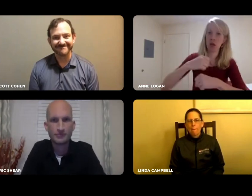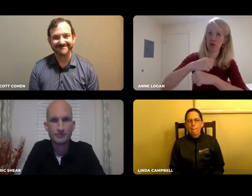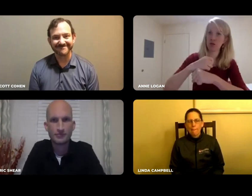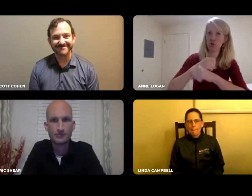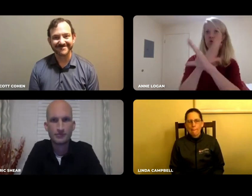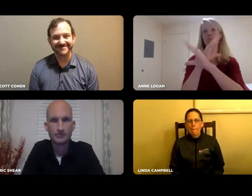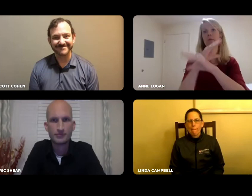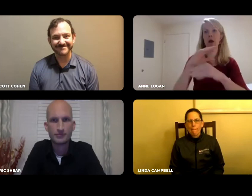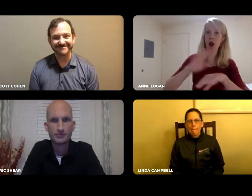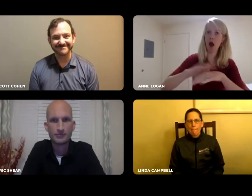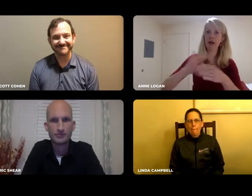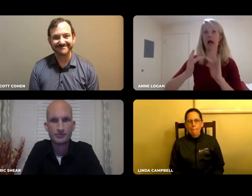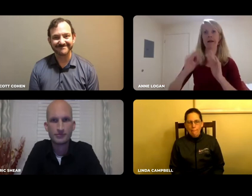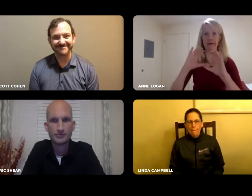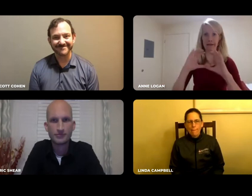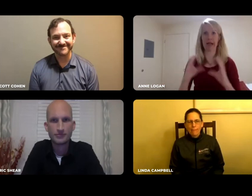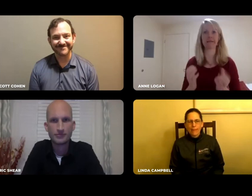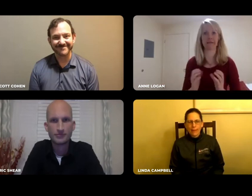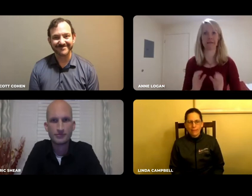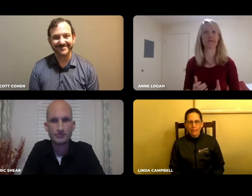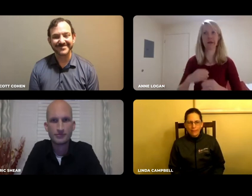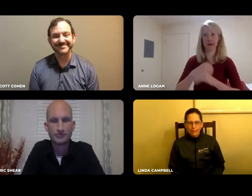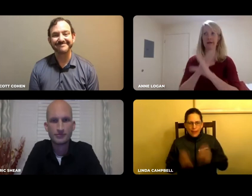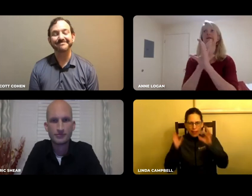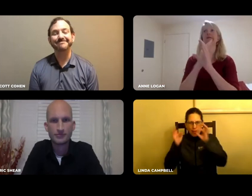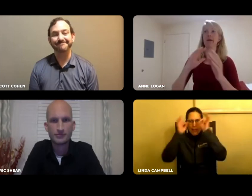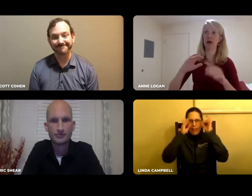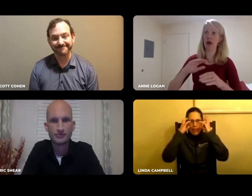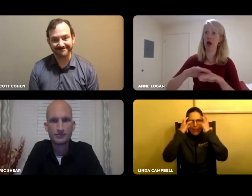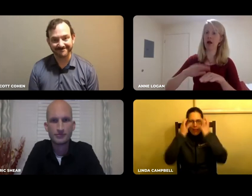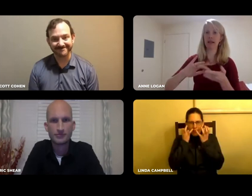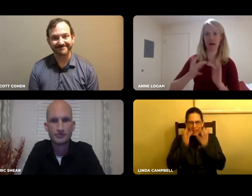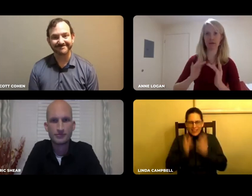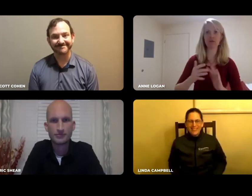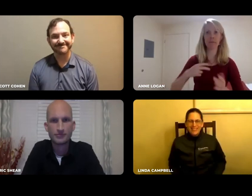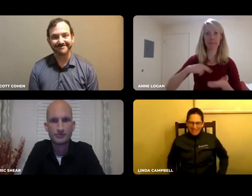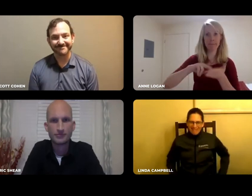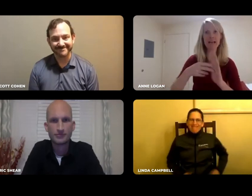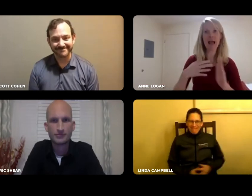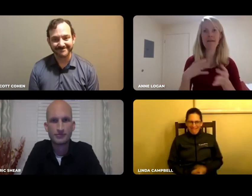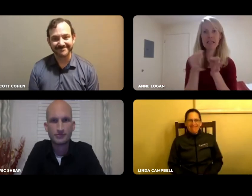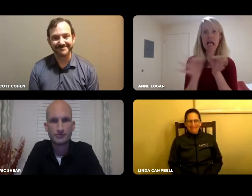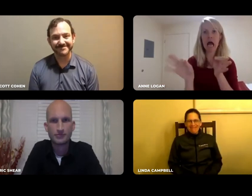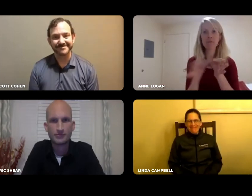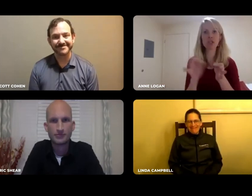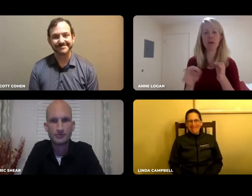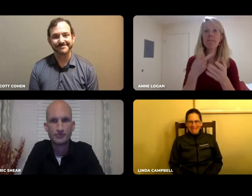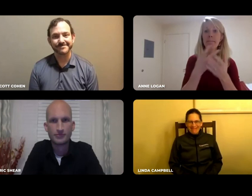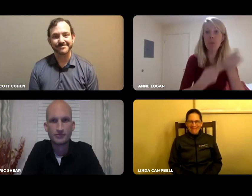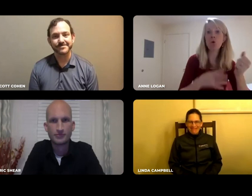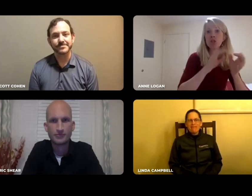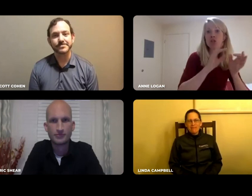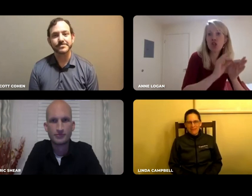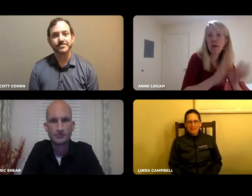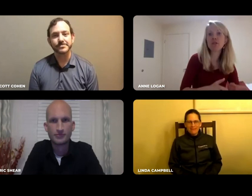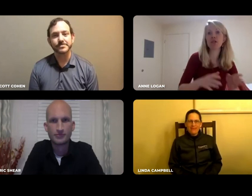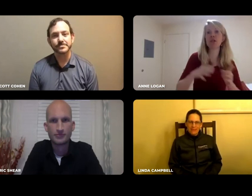and online shift to classes I use both an interpreter